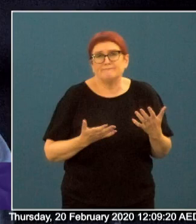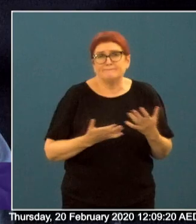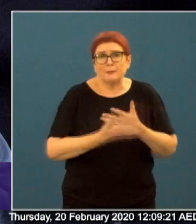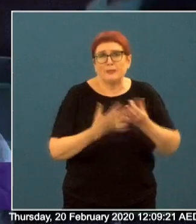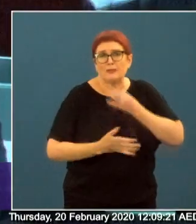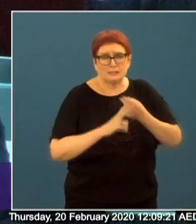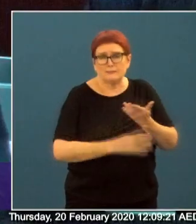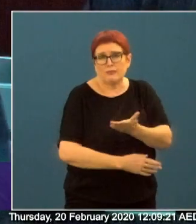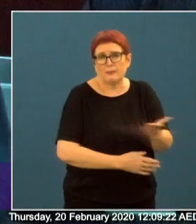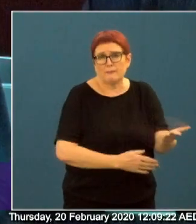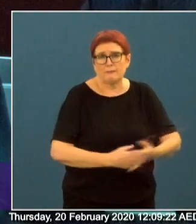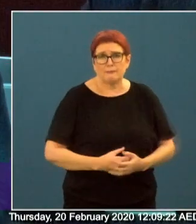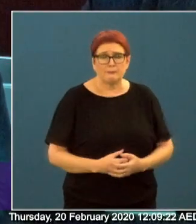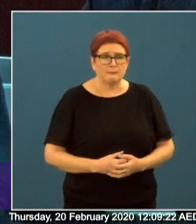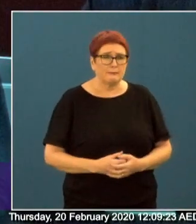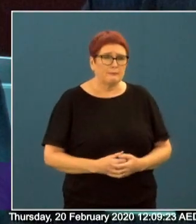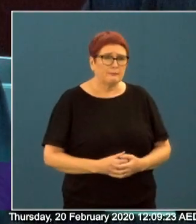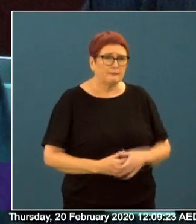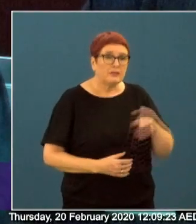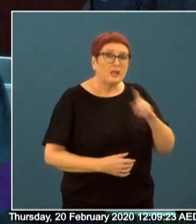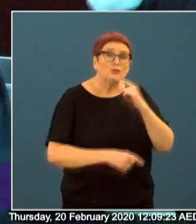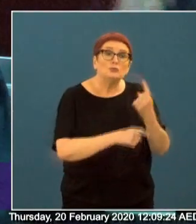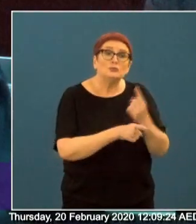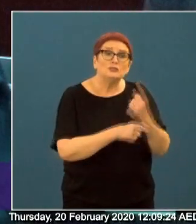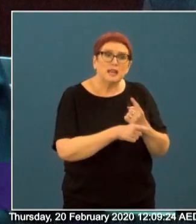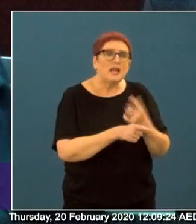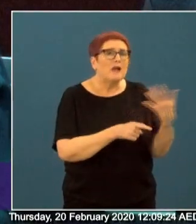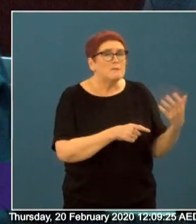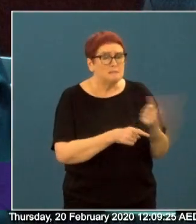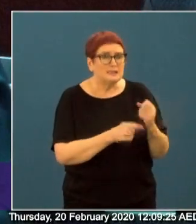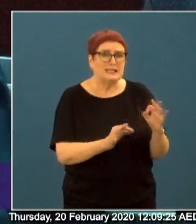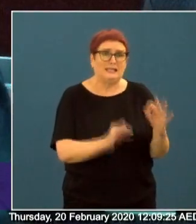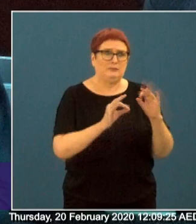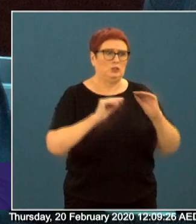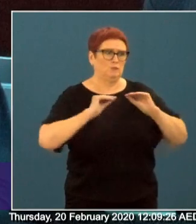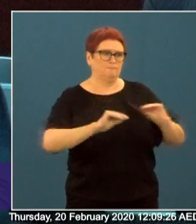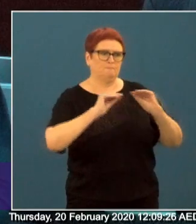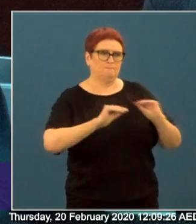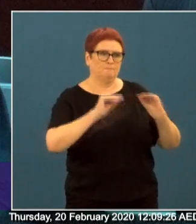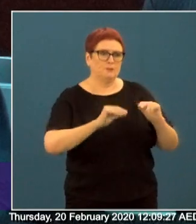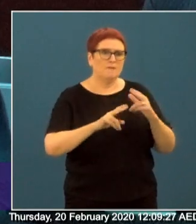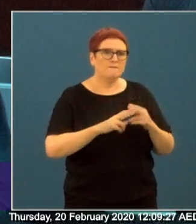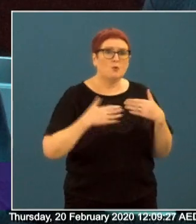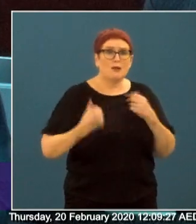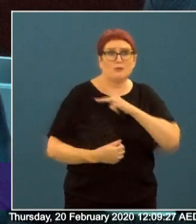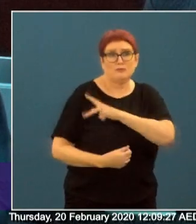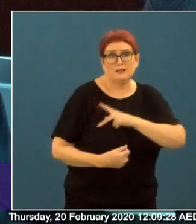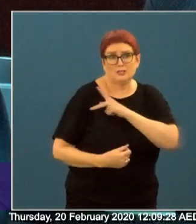And I think you conclude at paragraph 91 that there's a need for specialised training for health care staff and specific health care policies that